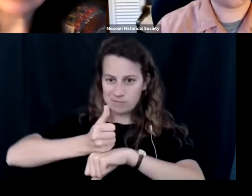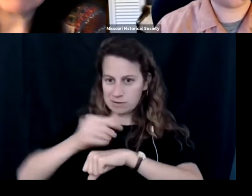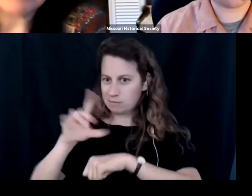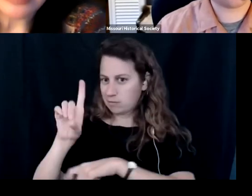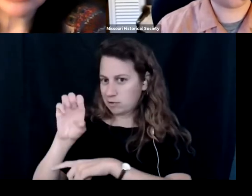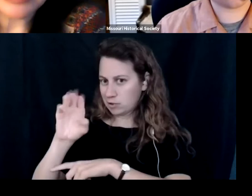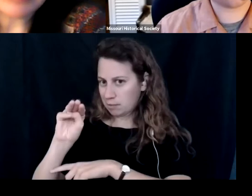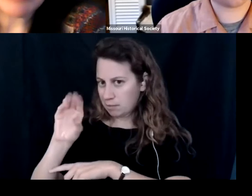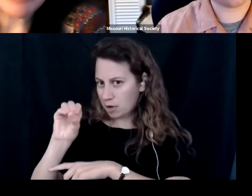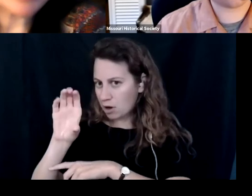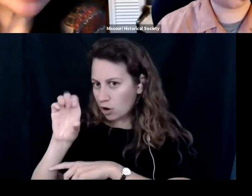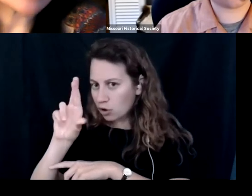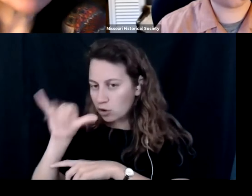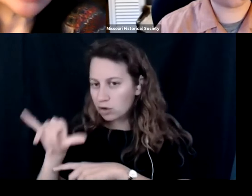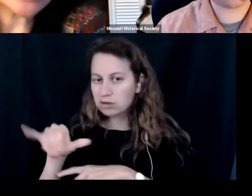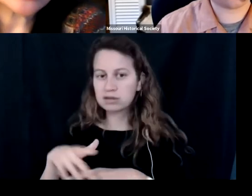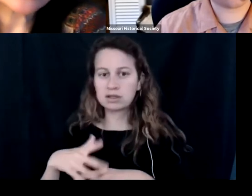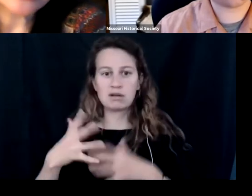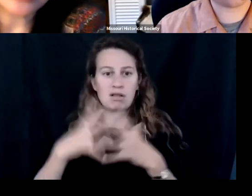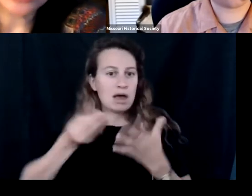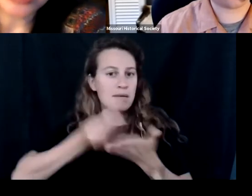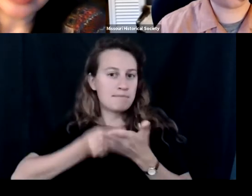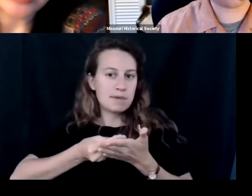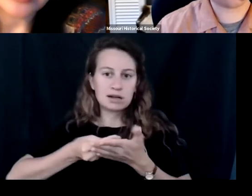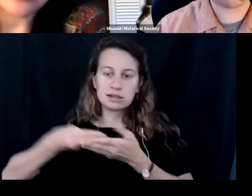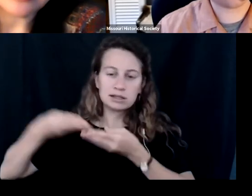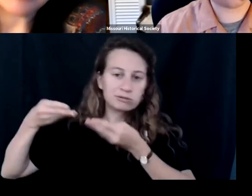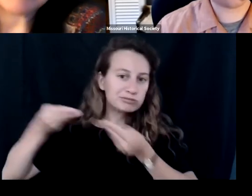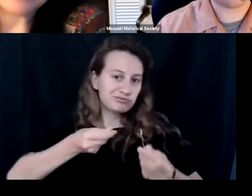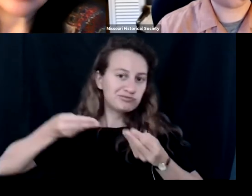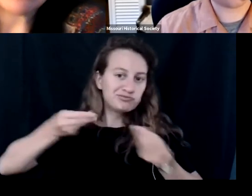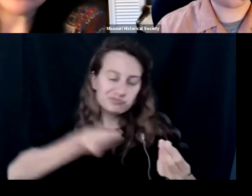say they did not feel that they were discriminated against, even